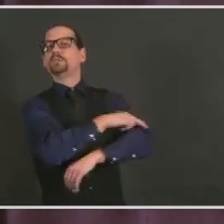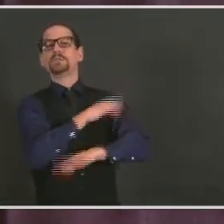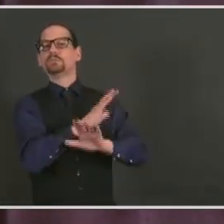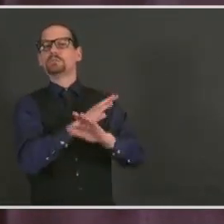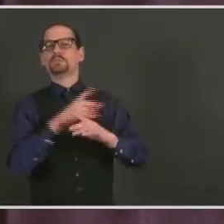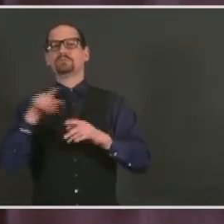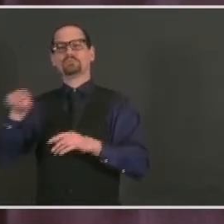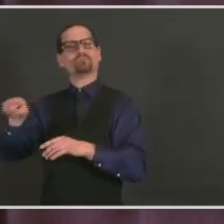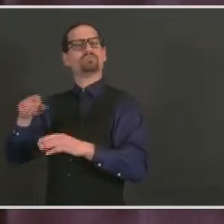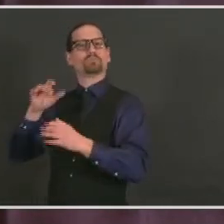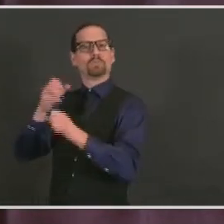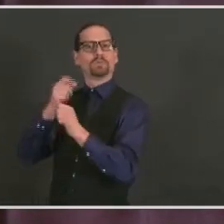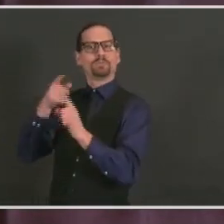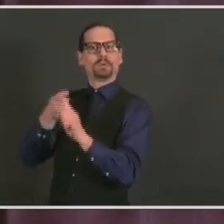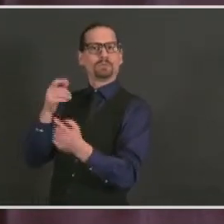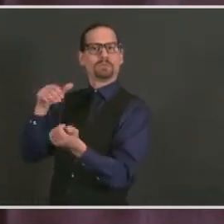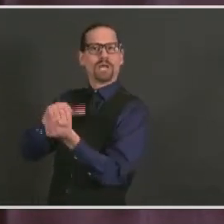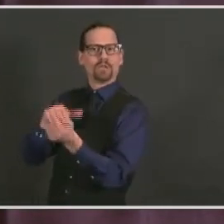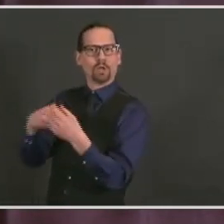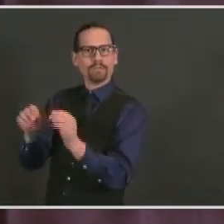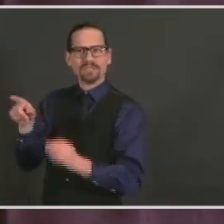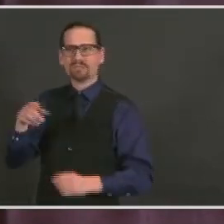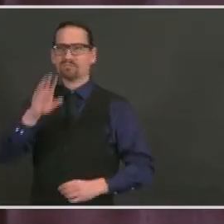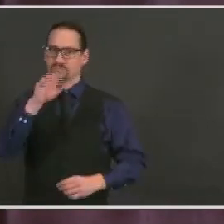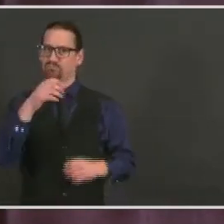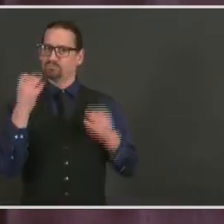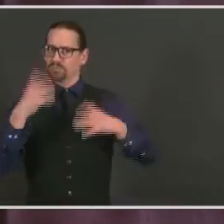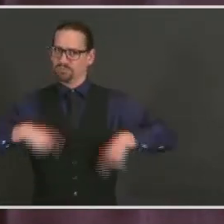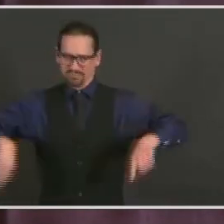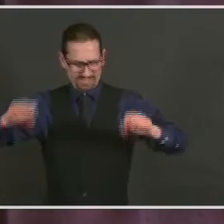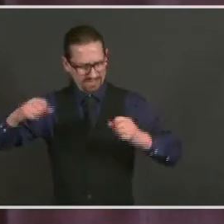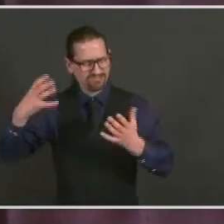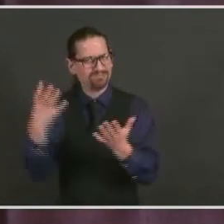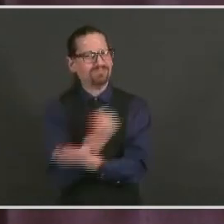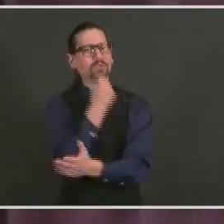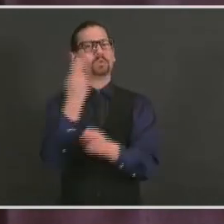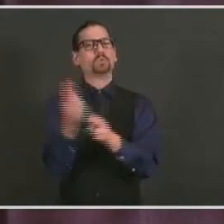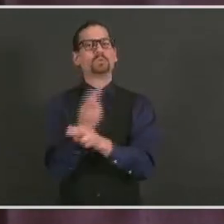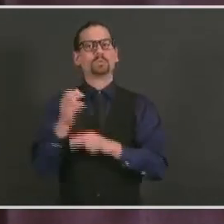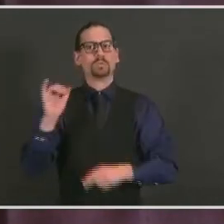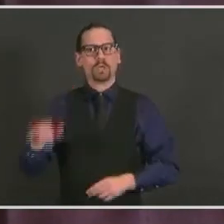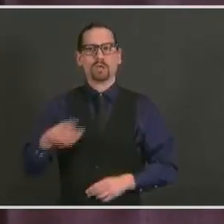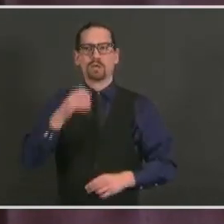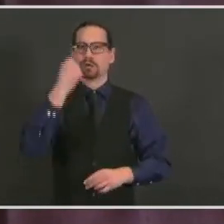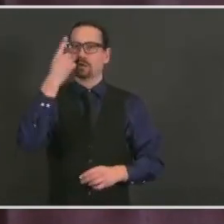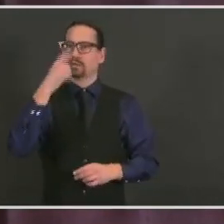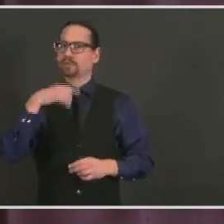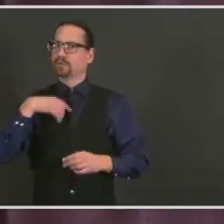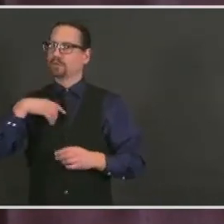WORKS TO KEEP PEOPLE OUT OF THE HOSPITAL. VACCINE IS GREAT. WE WANT EVERYONE TO GET